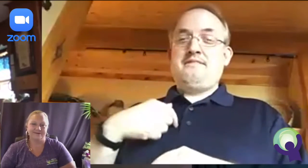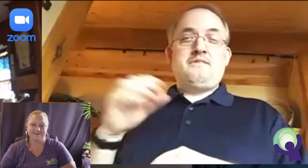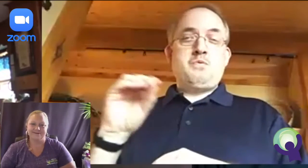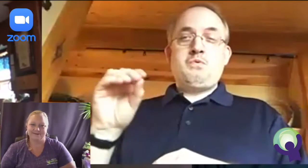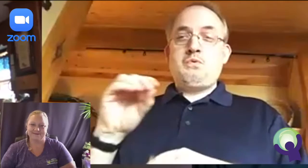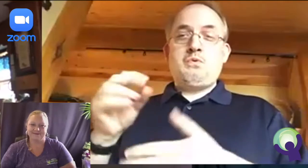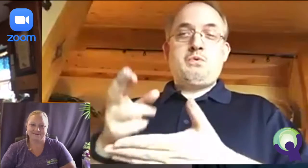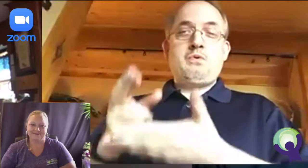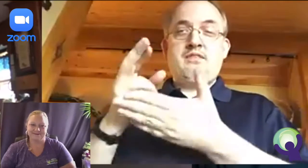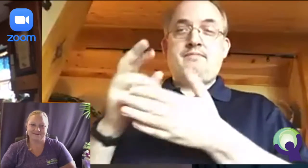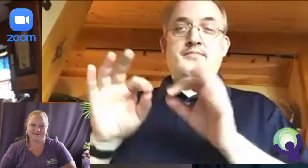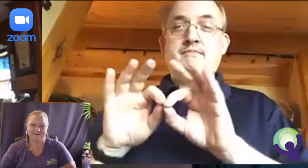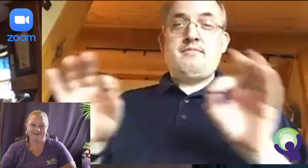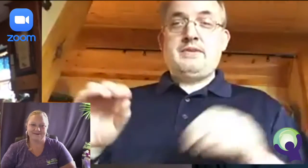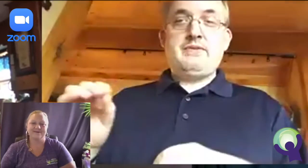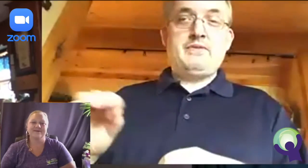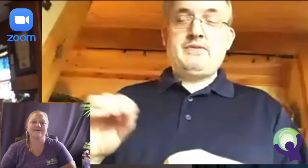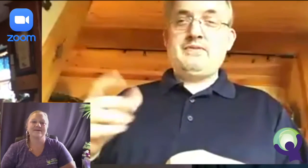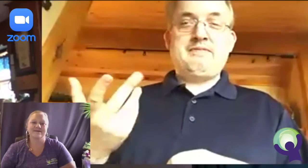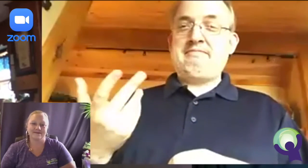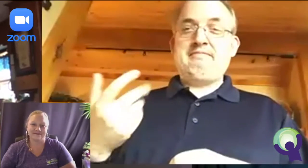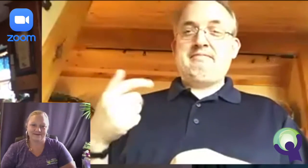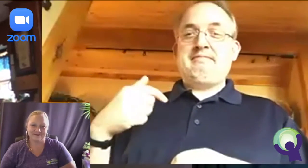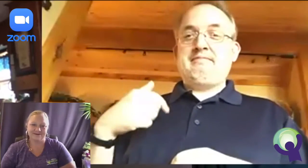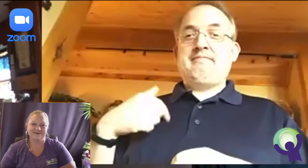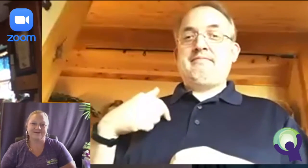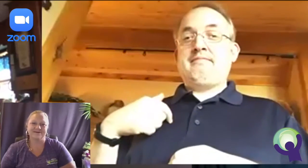assistants I'm working with they don't have a degree related to rehabilitation at all